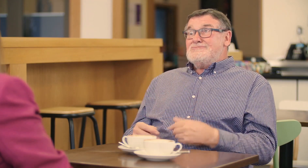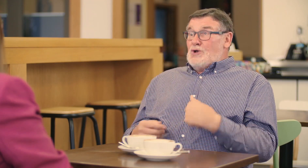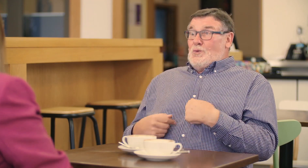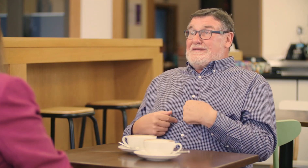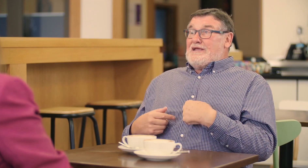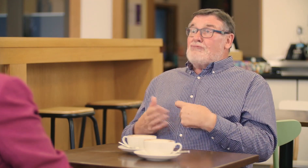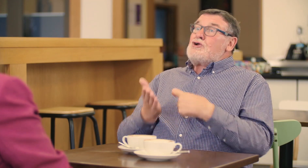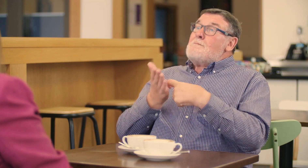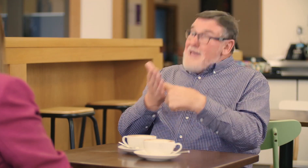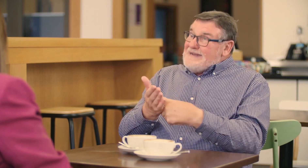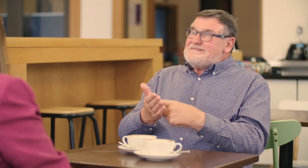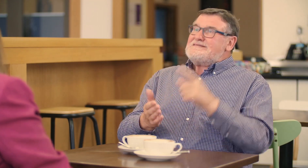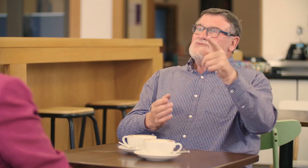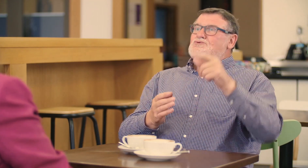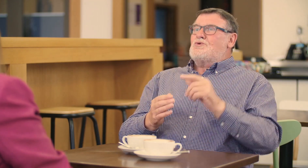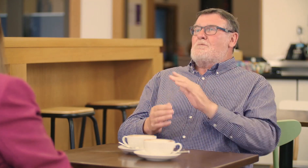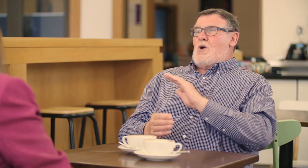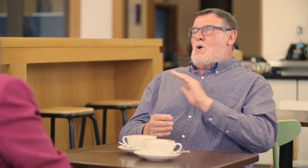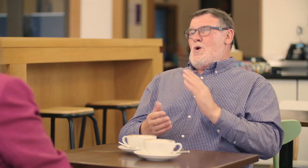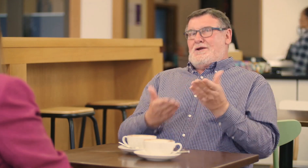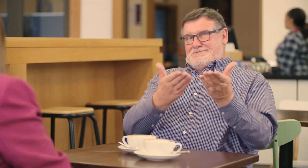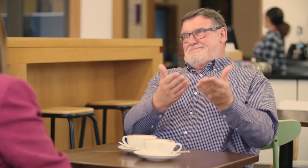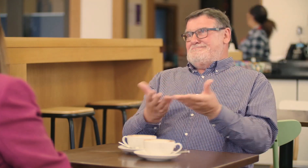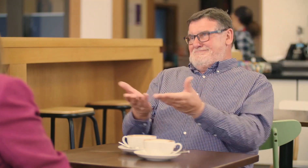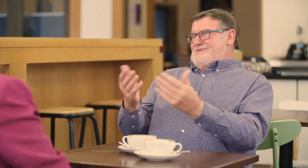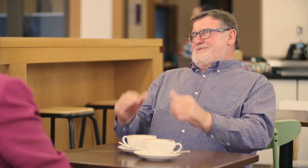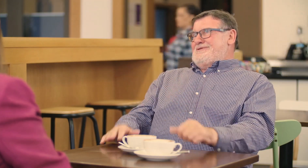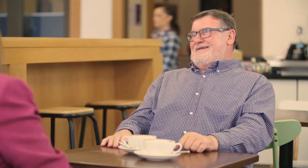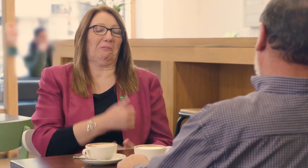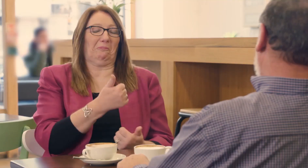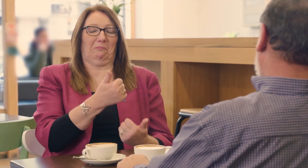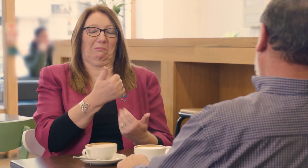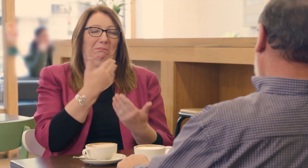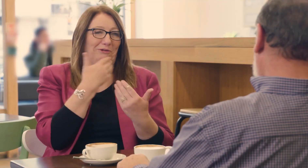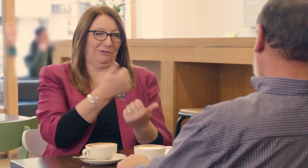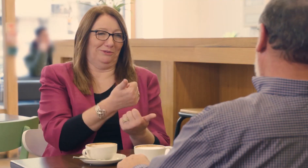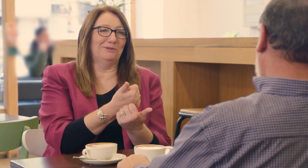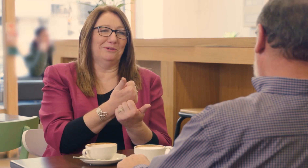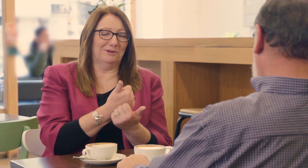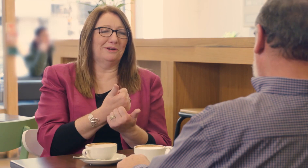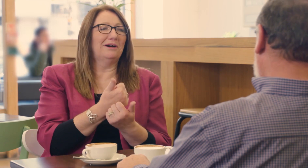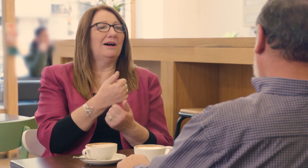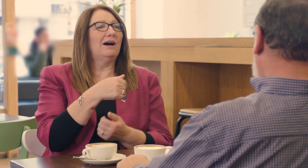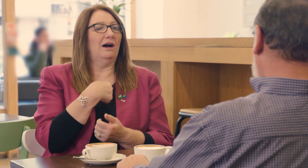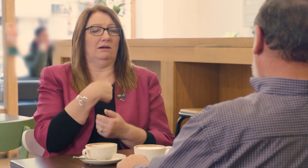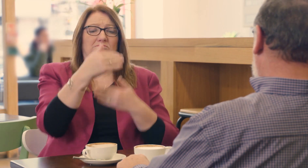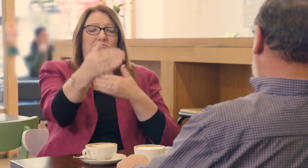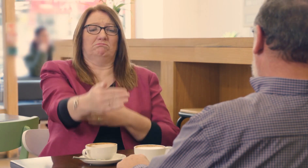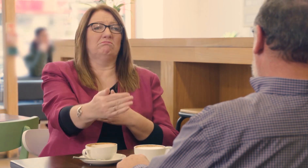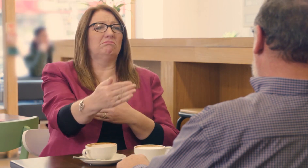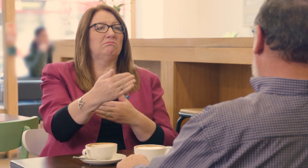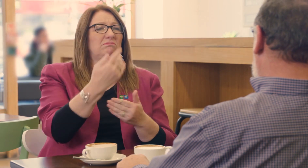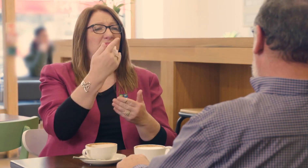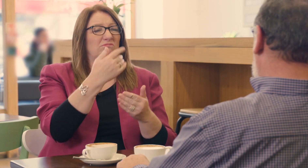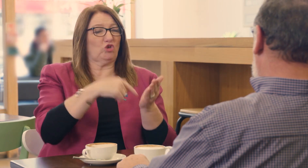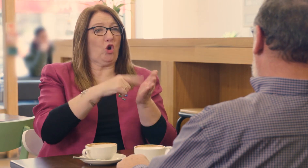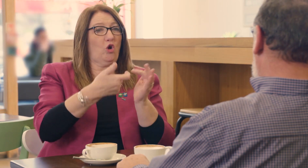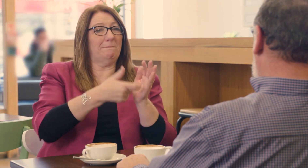which is why you were recommended to the Board. Well, thank you. I thought I'd share with you my thoughts